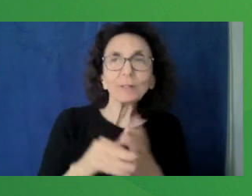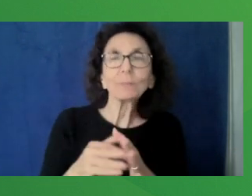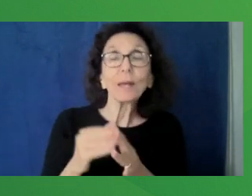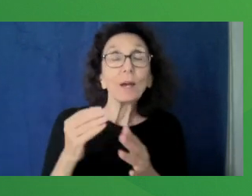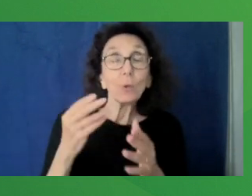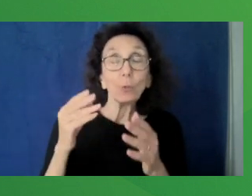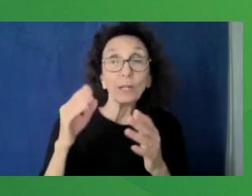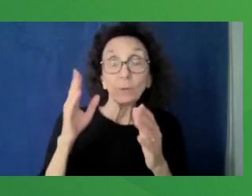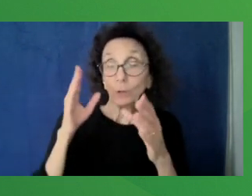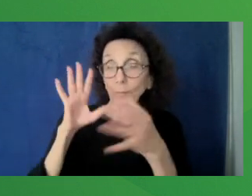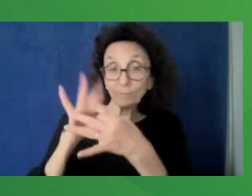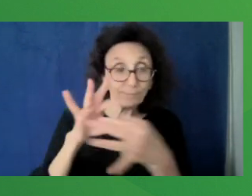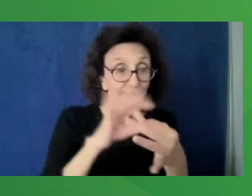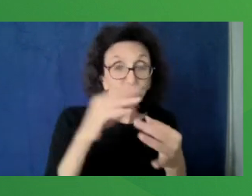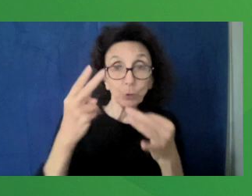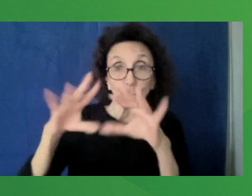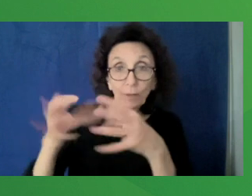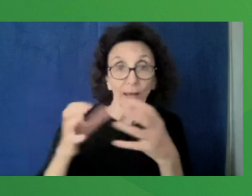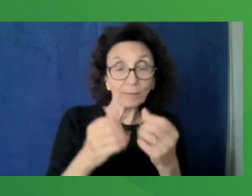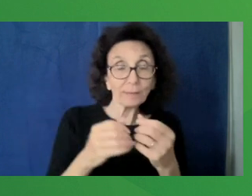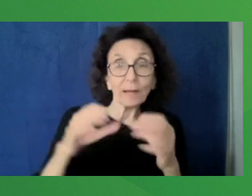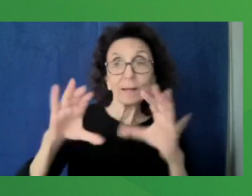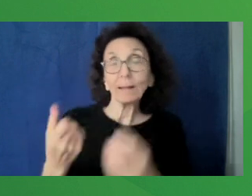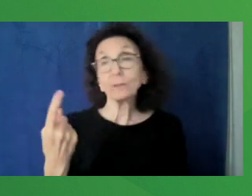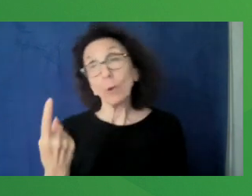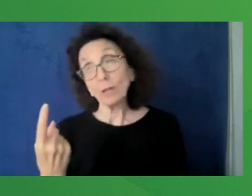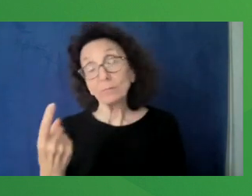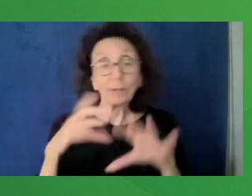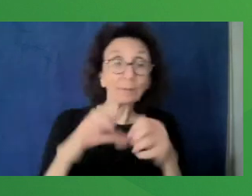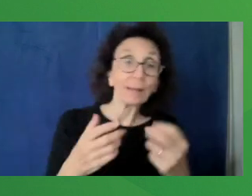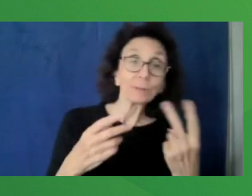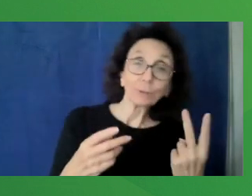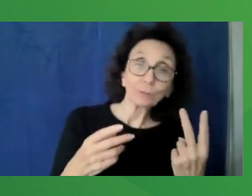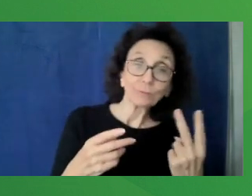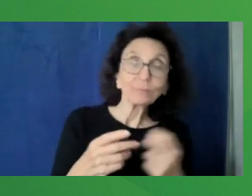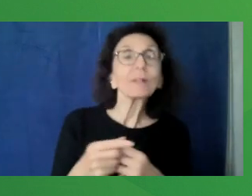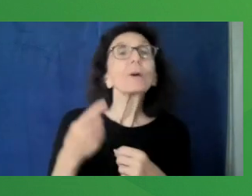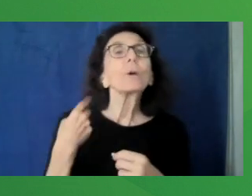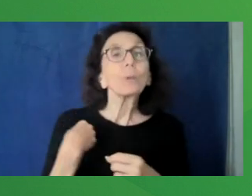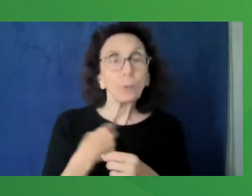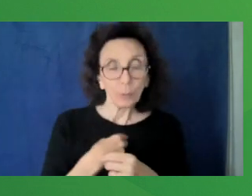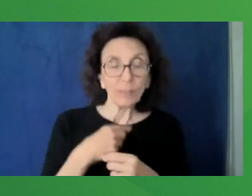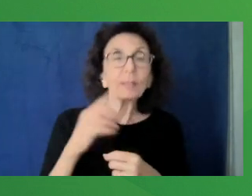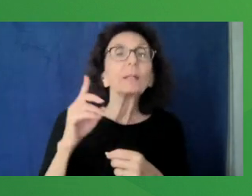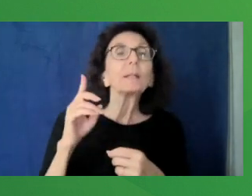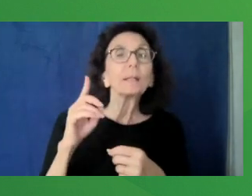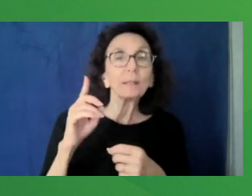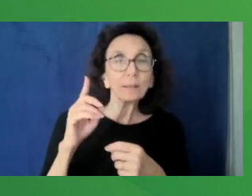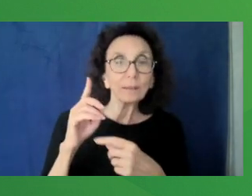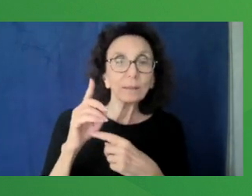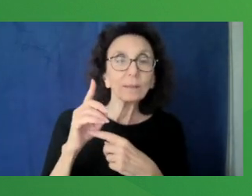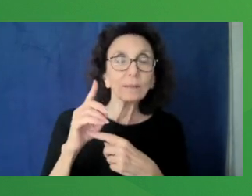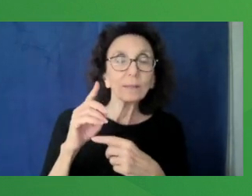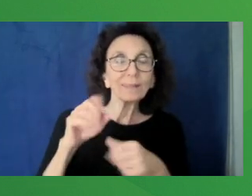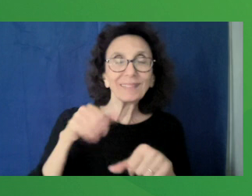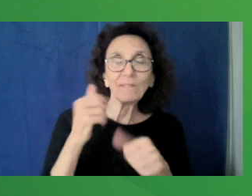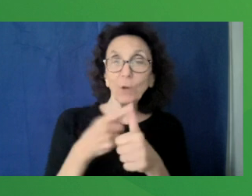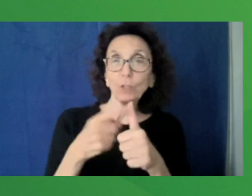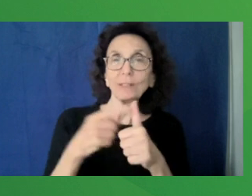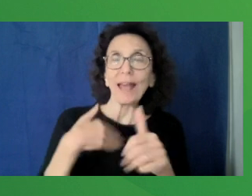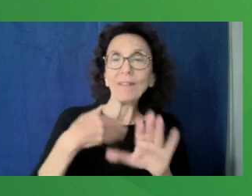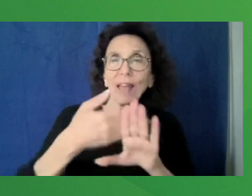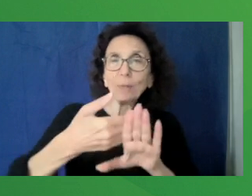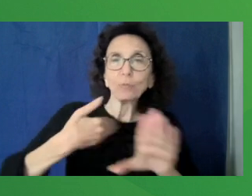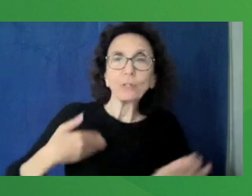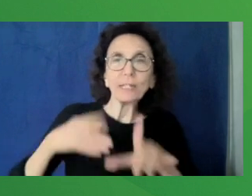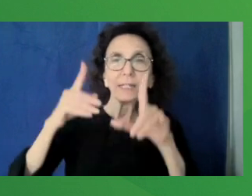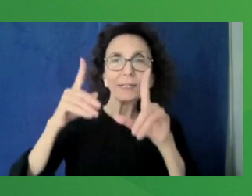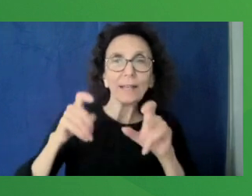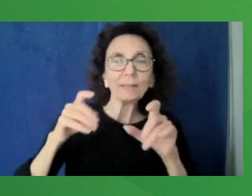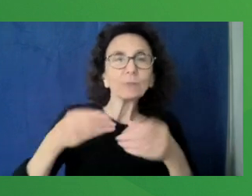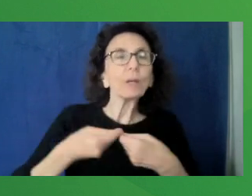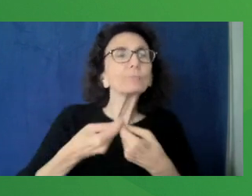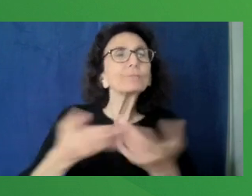identified as class one, class two. We implemented a pretest. We gave surveys out to students before